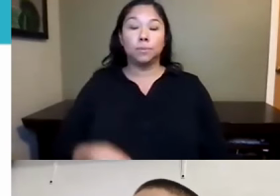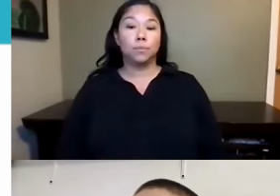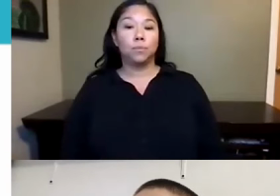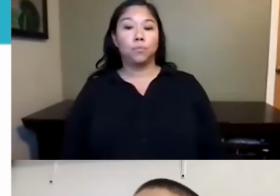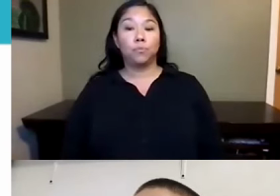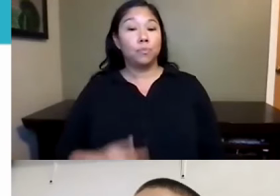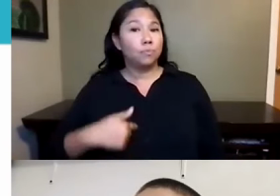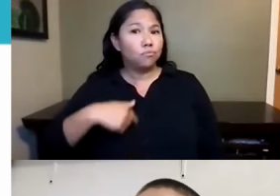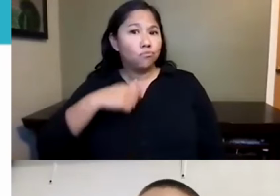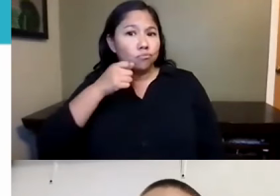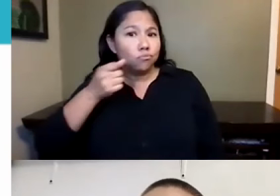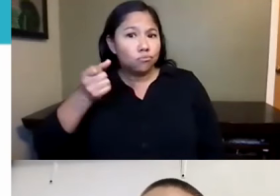Can you repeat the question?